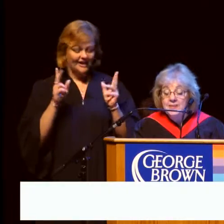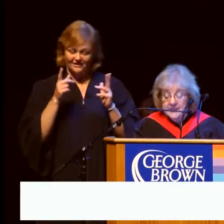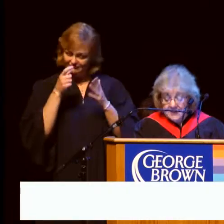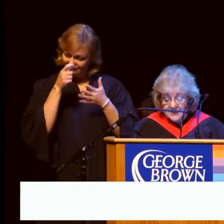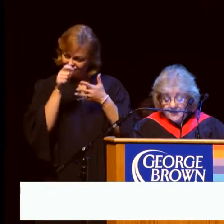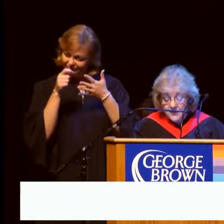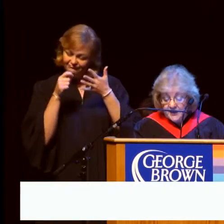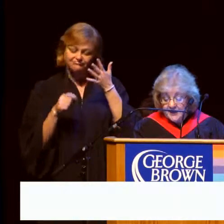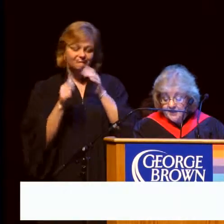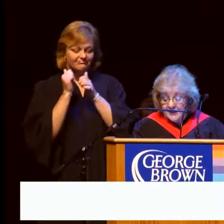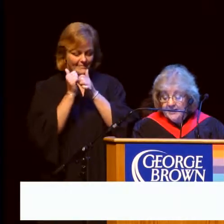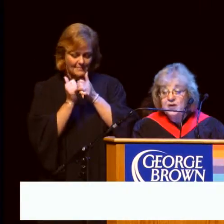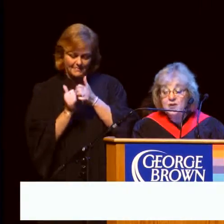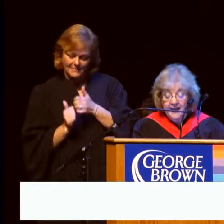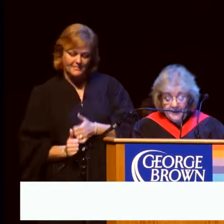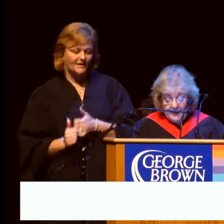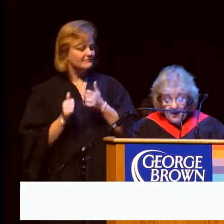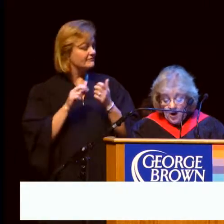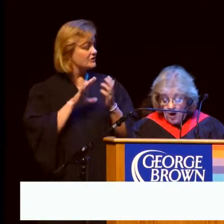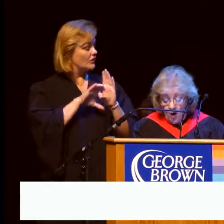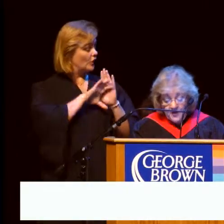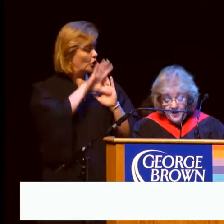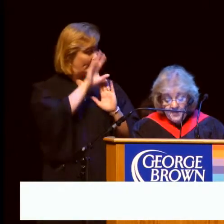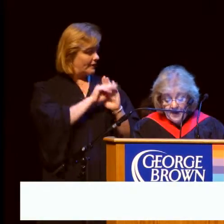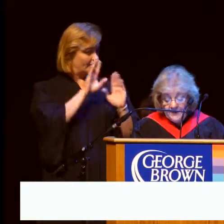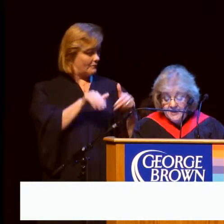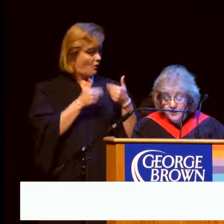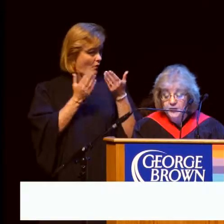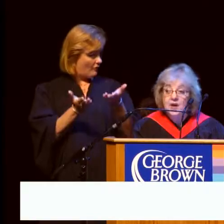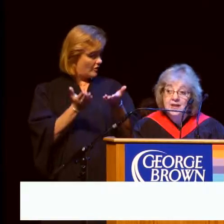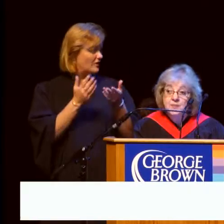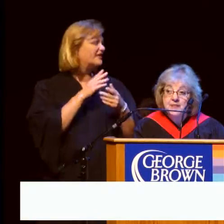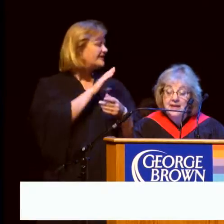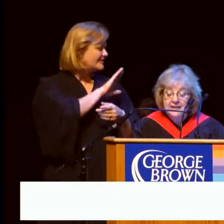BY SUCCESSFULLY COMPLETING CURRICULA OFFERED BY THE CENTRE FOR HOSPITALITY